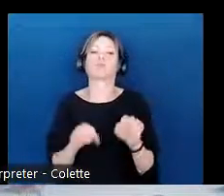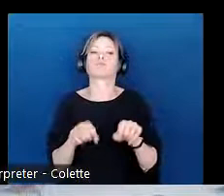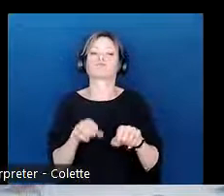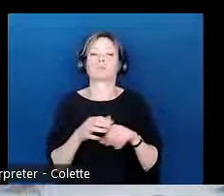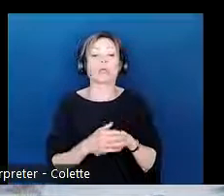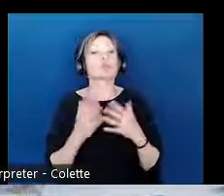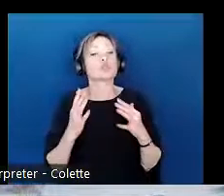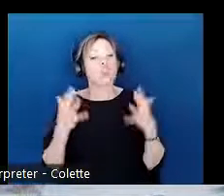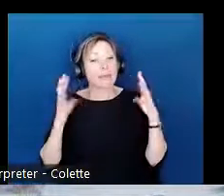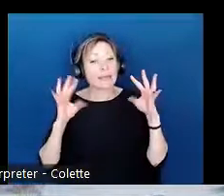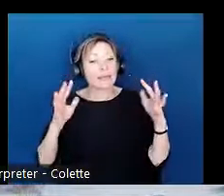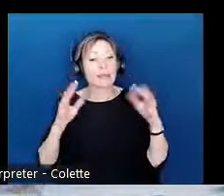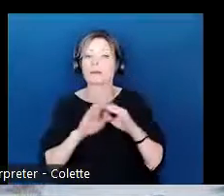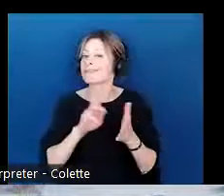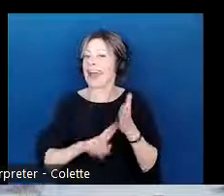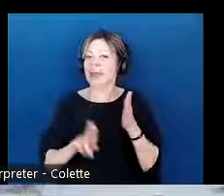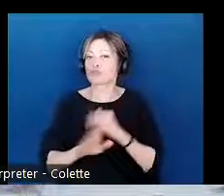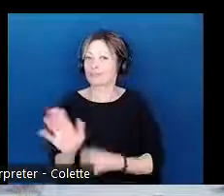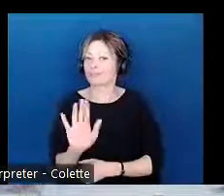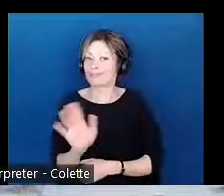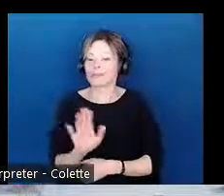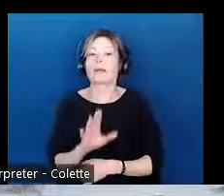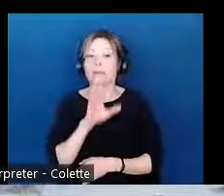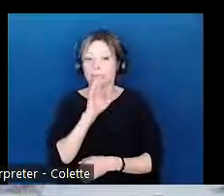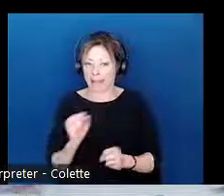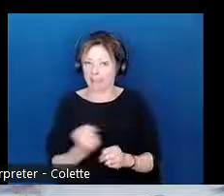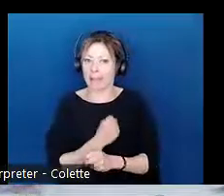um and probably created about 5 000 years ago so quite a long time ago